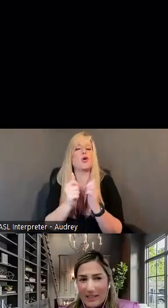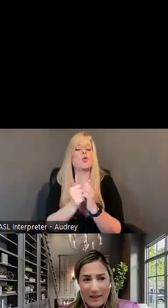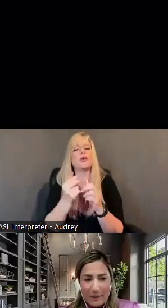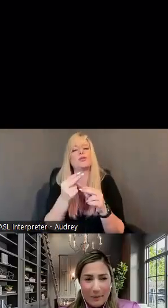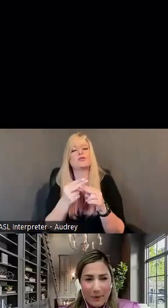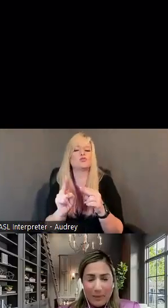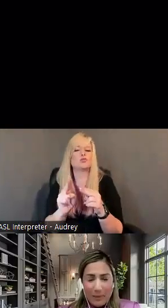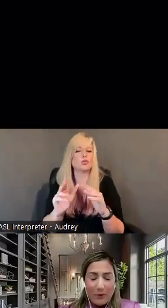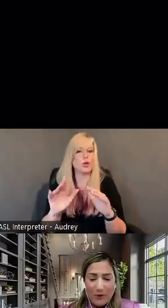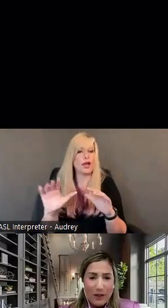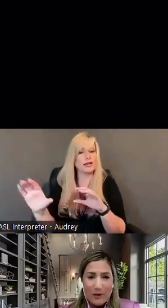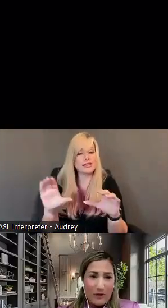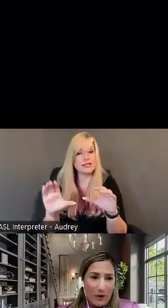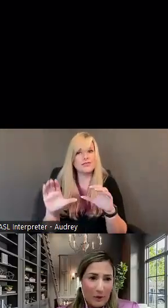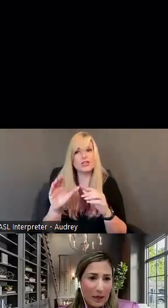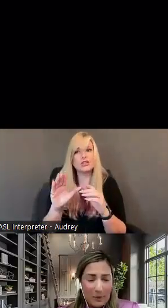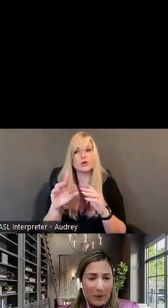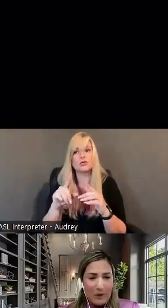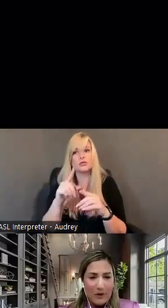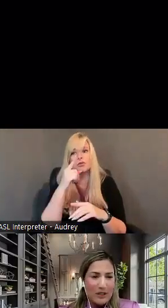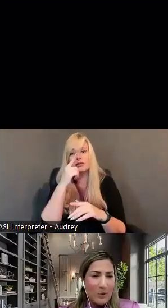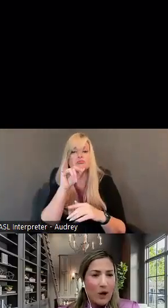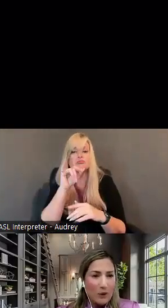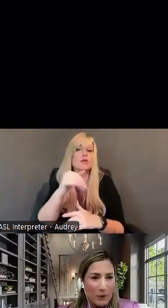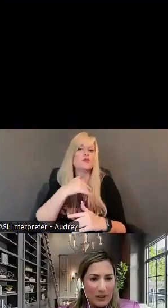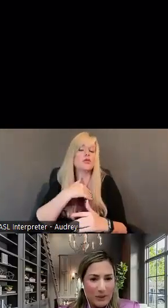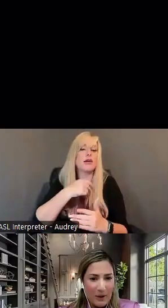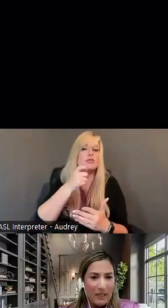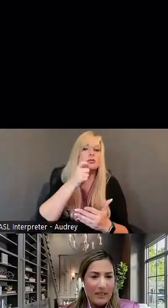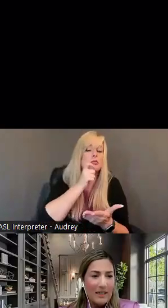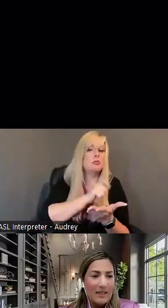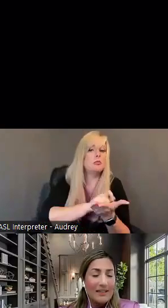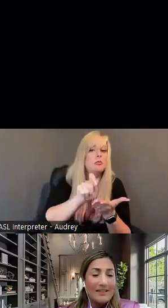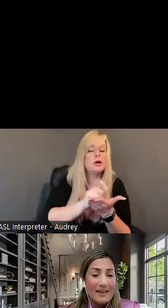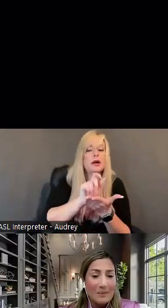a time to reflect or if you have a pen and paper just to walk through this with me. Next slide,